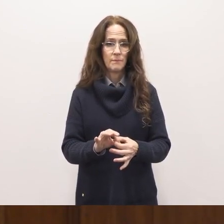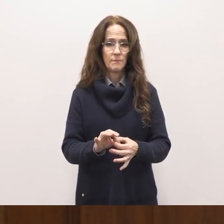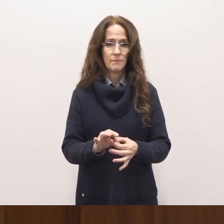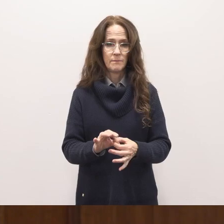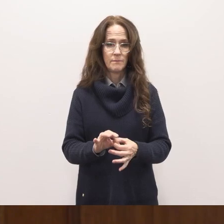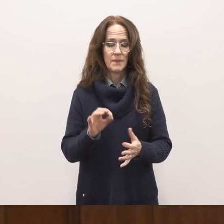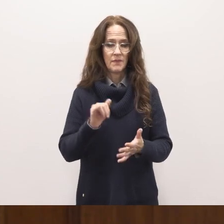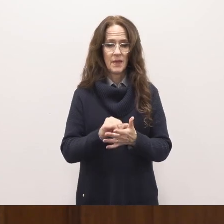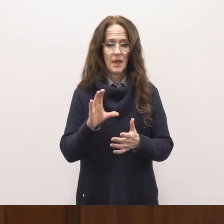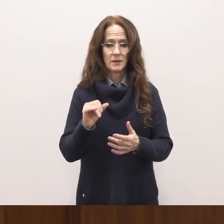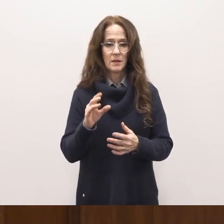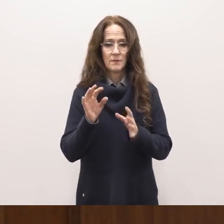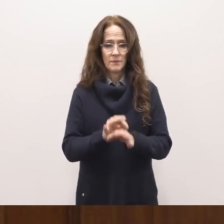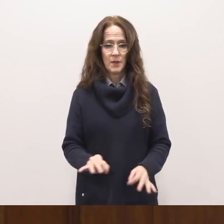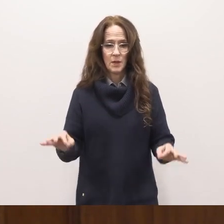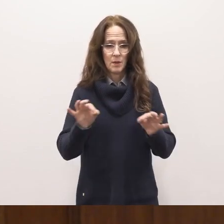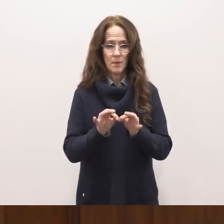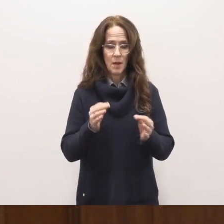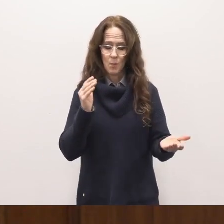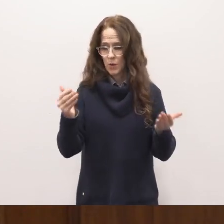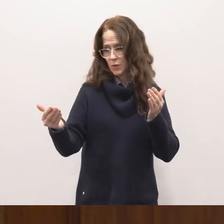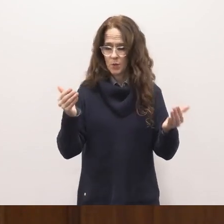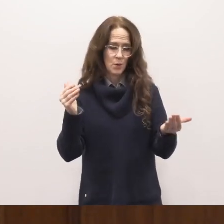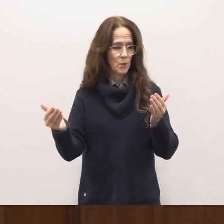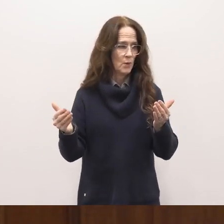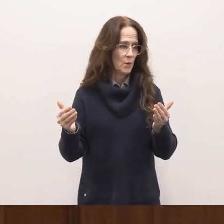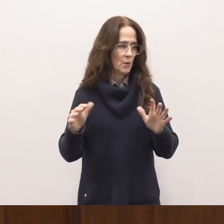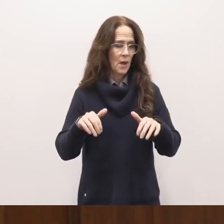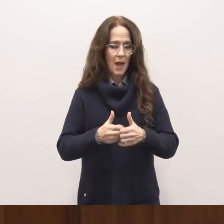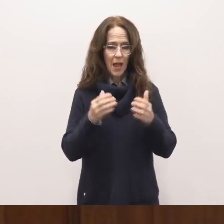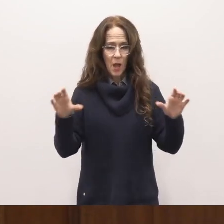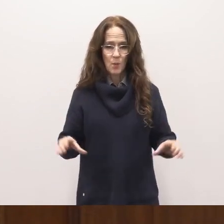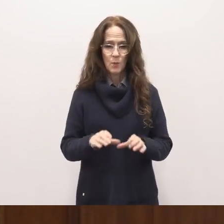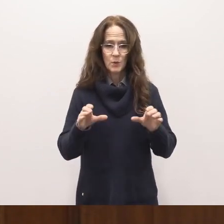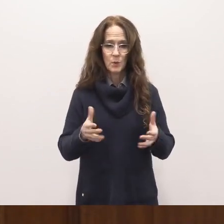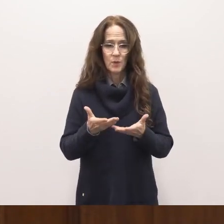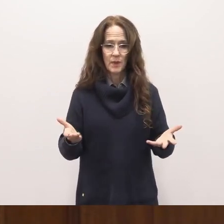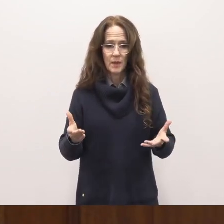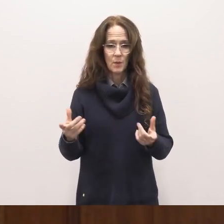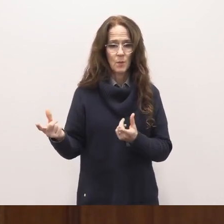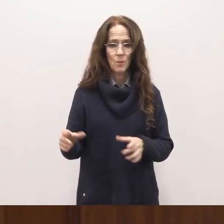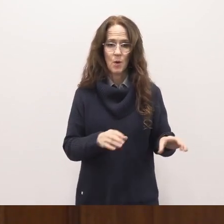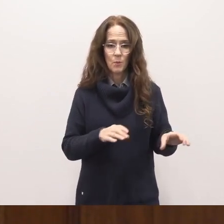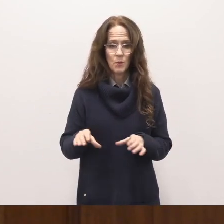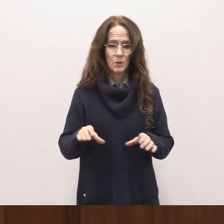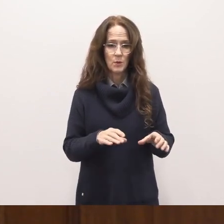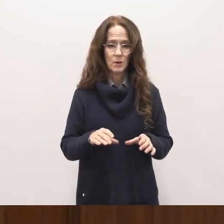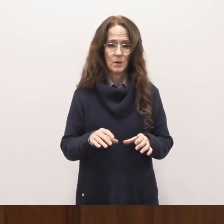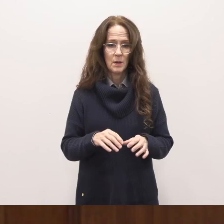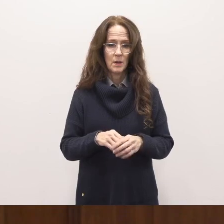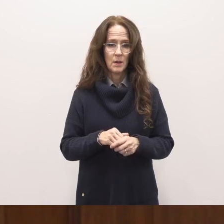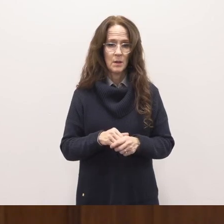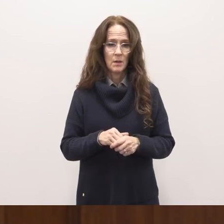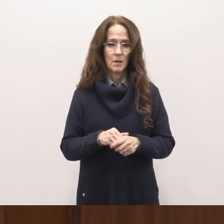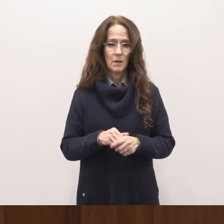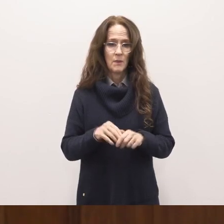And the importance of what you're looking at, how we're doing things, what we're doing, and then the possible findings.